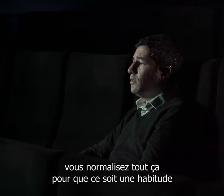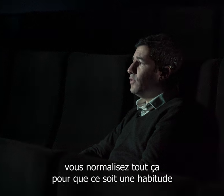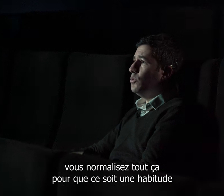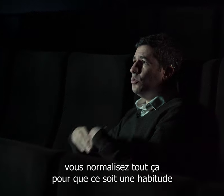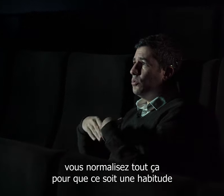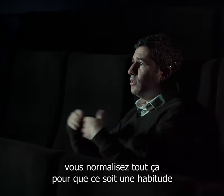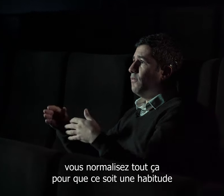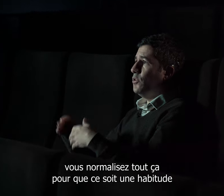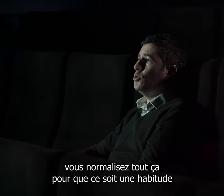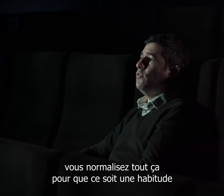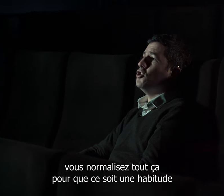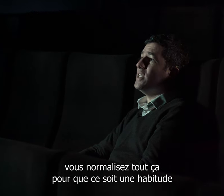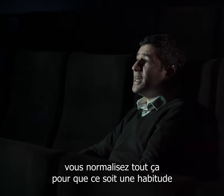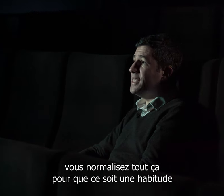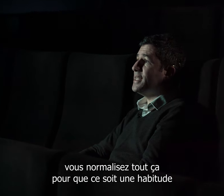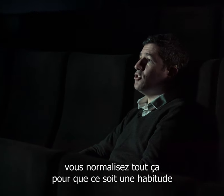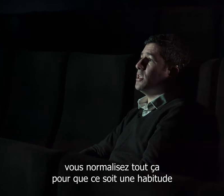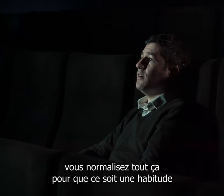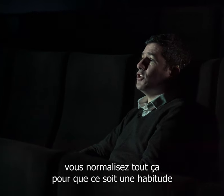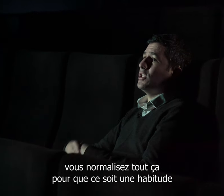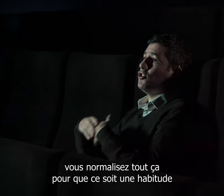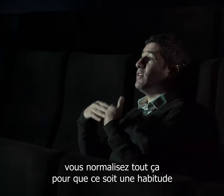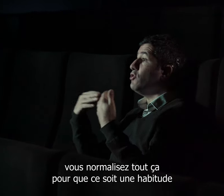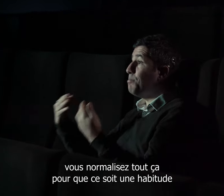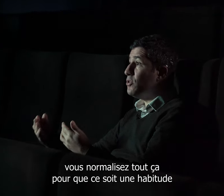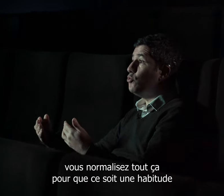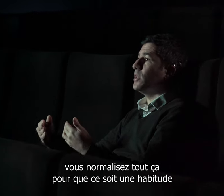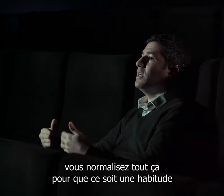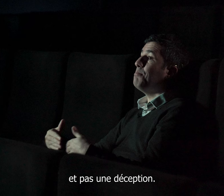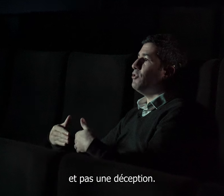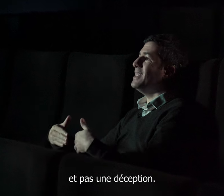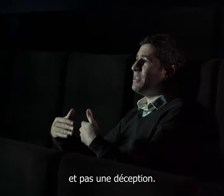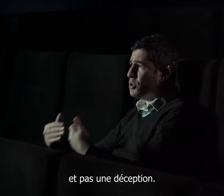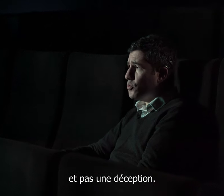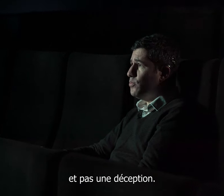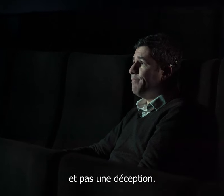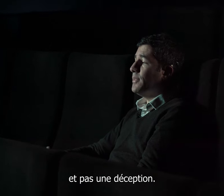you normalize all this so that it is a habit and not a disappointment.